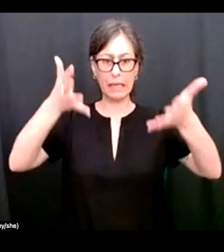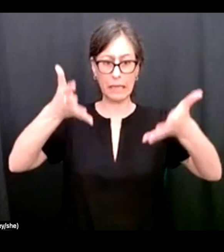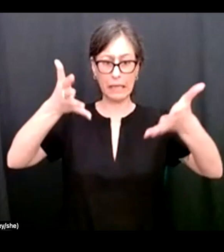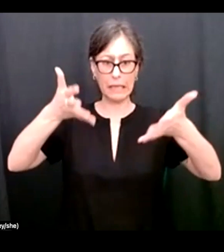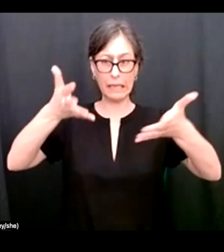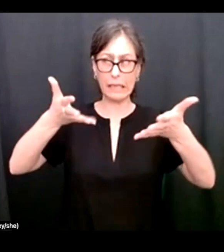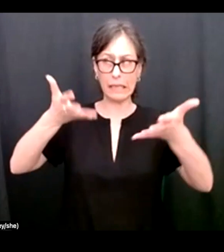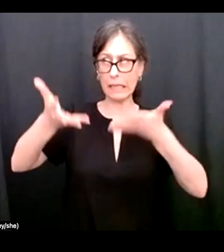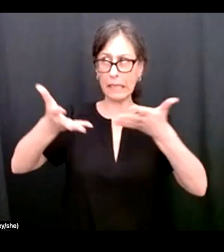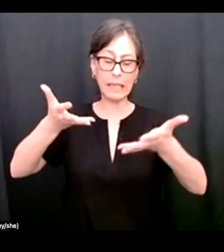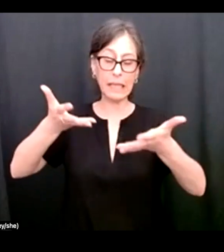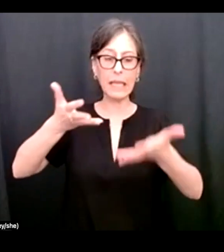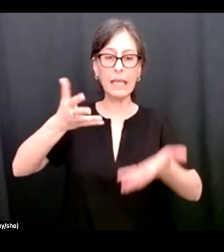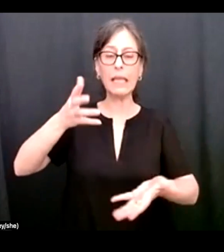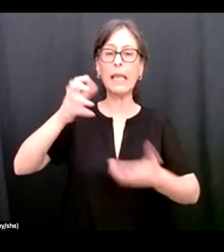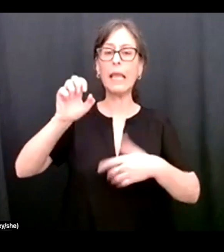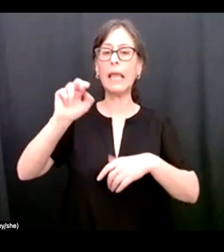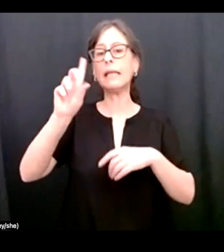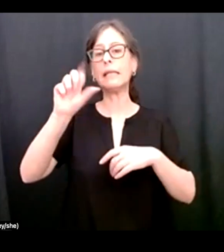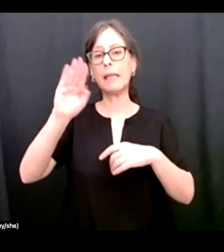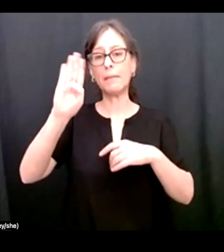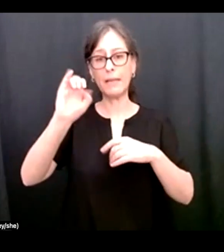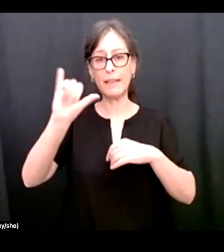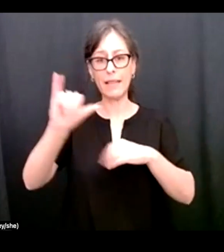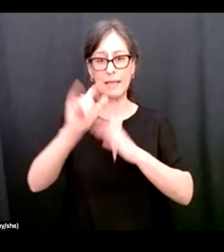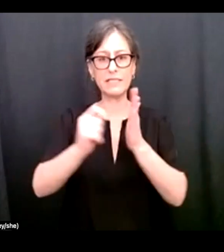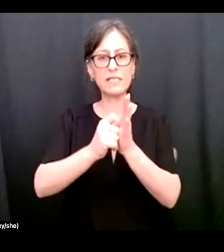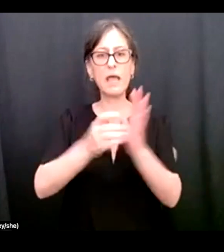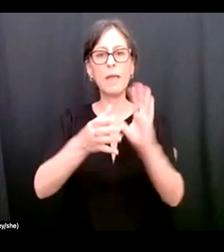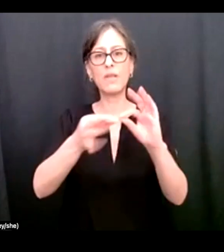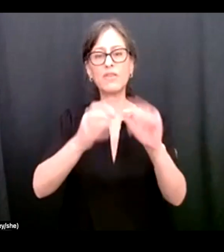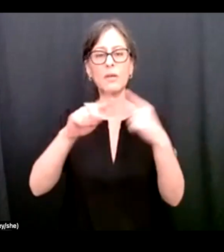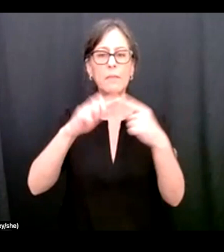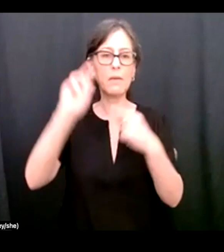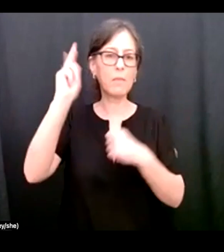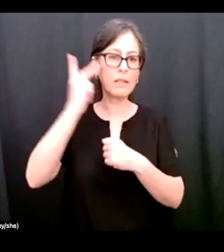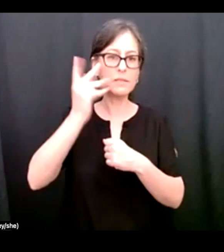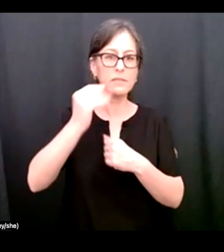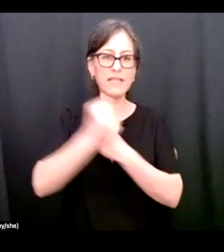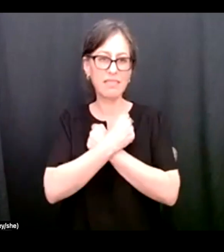And then be at the time, reference politics and love to bring things back